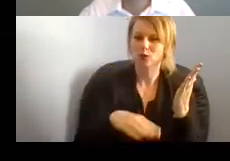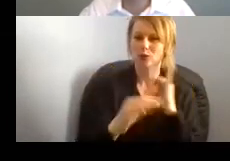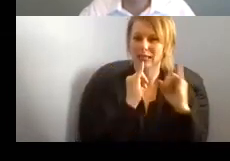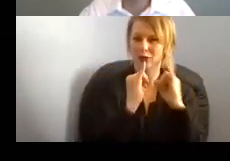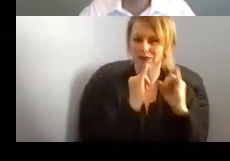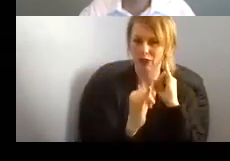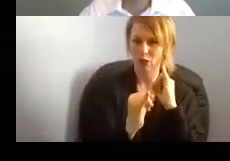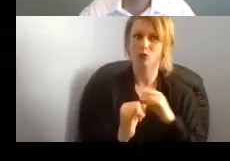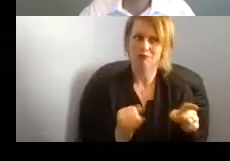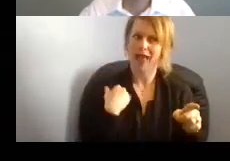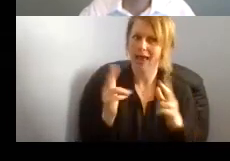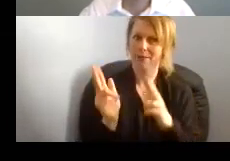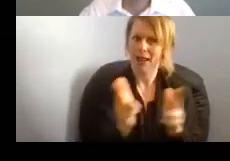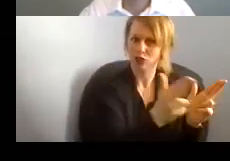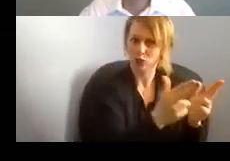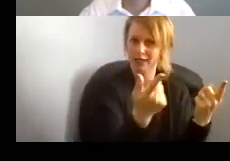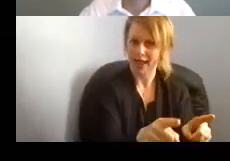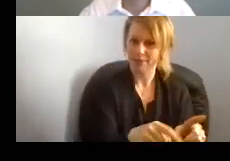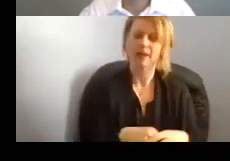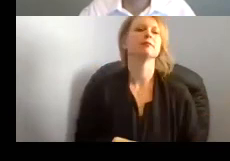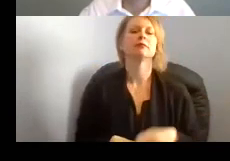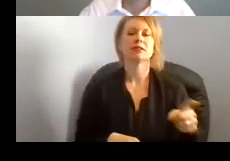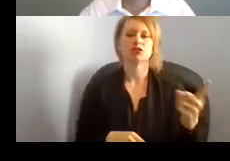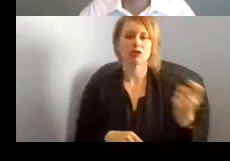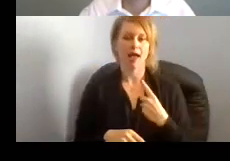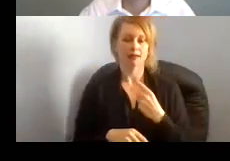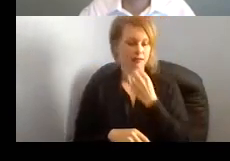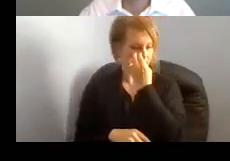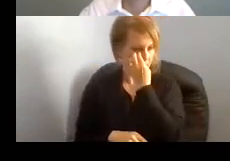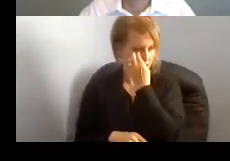shooting. And she asked, should these – all of these course materials be removed